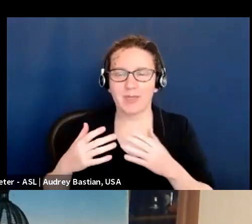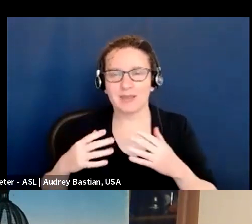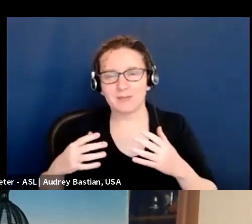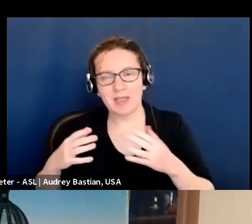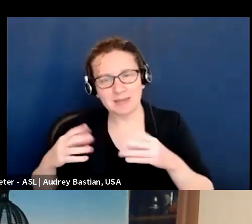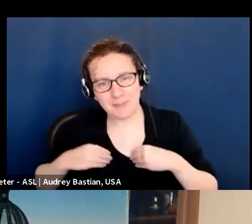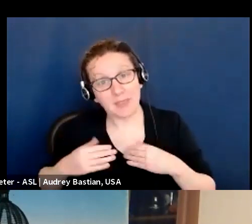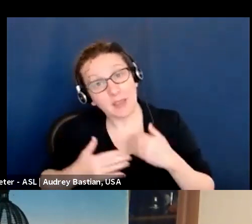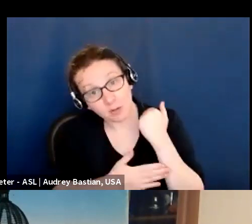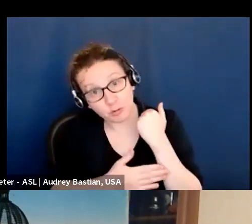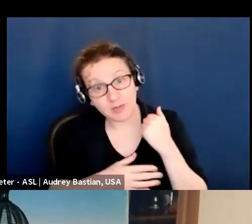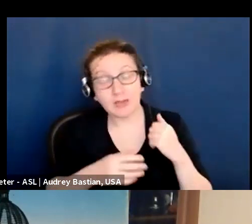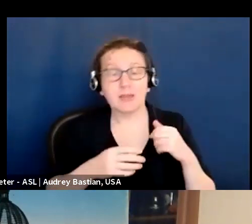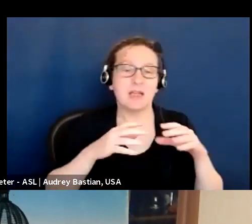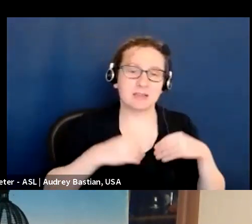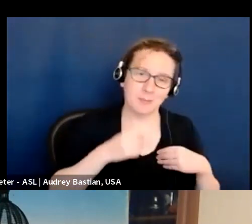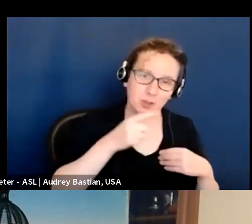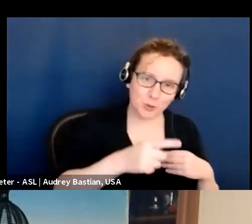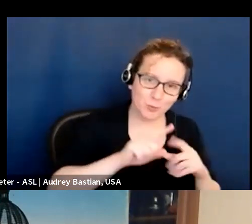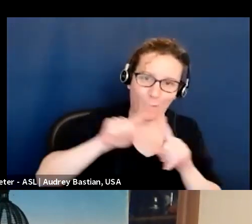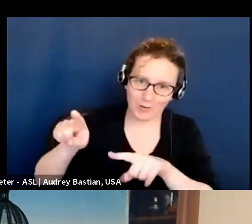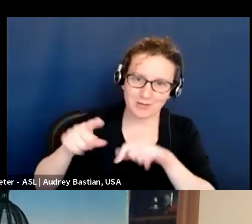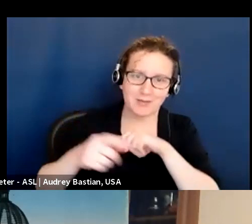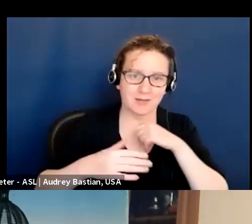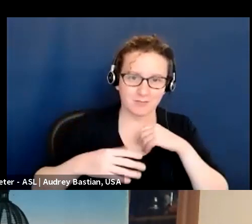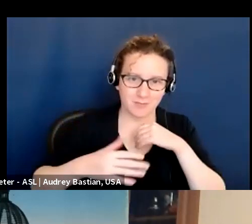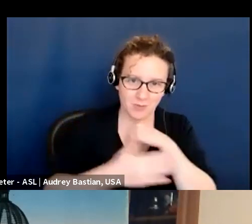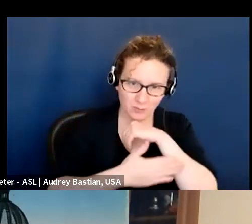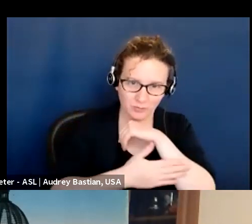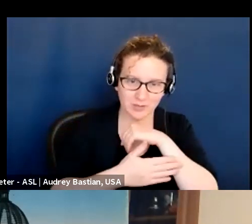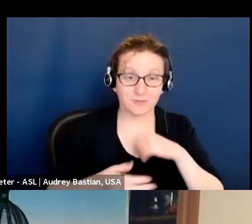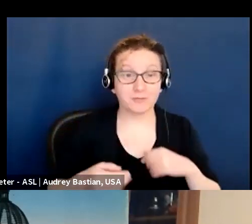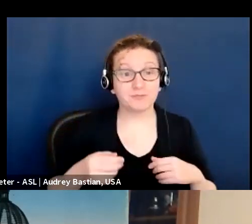to get through. I guess the bright side is they saved you the trouble of disclosing.